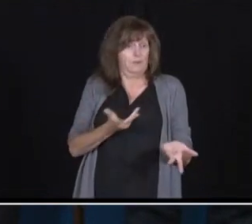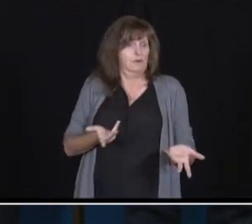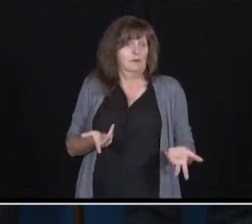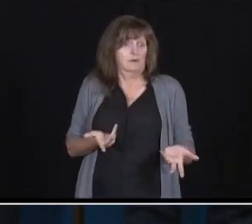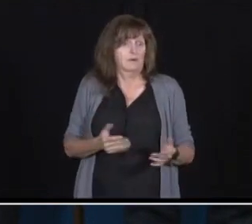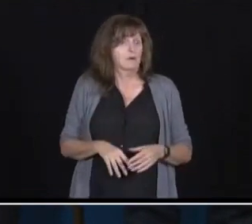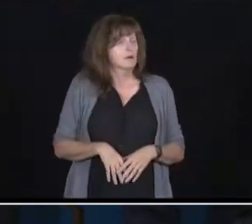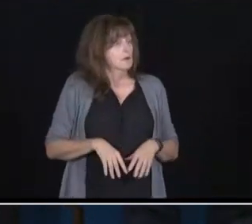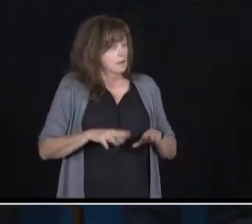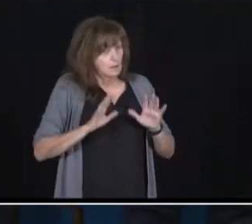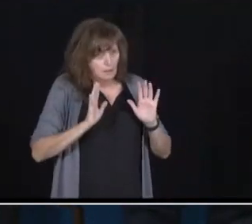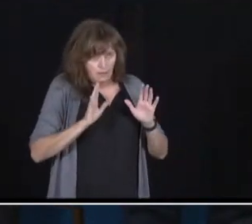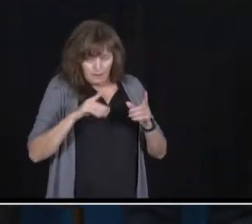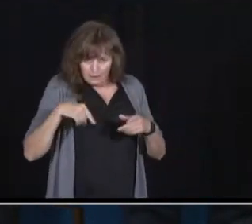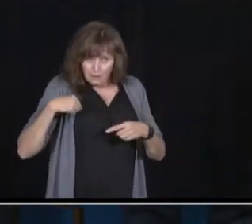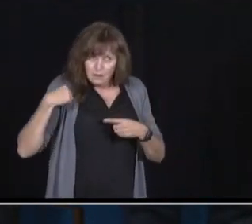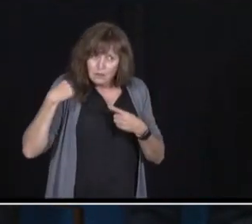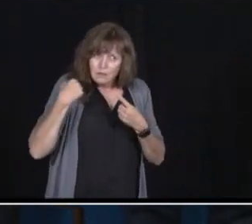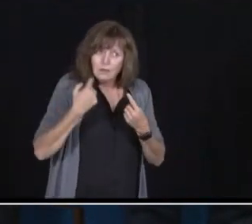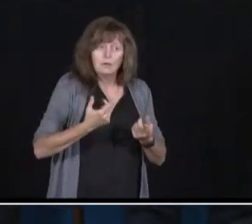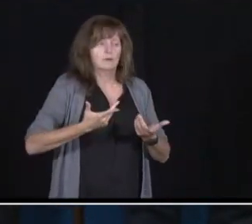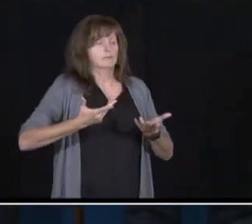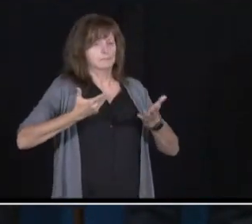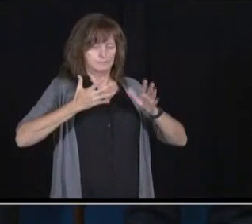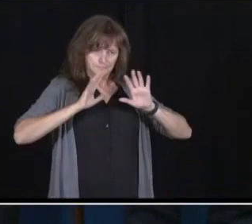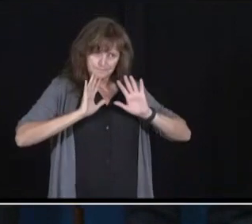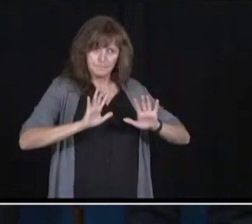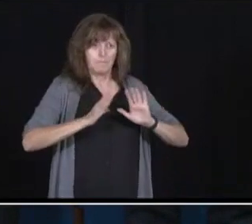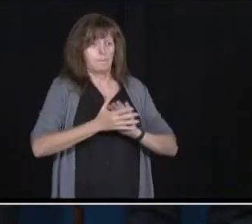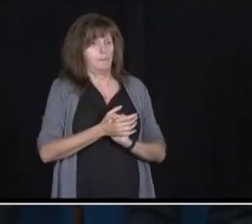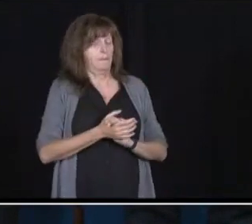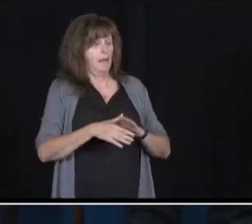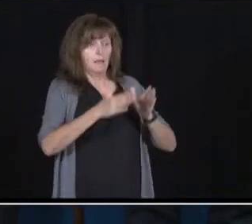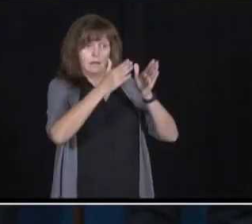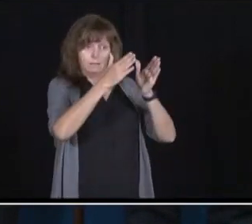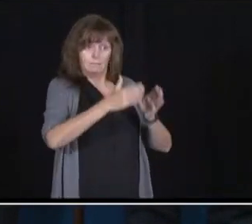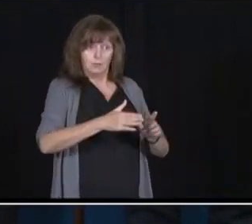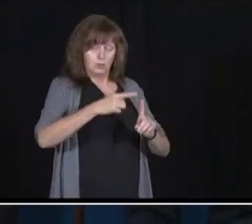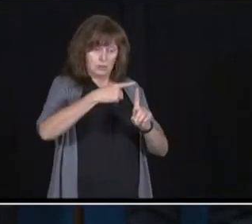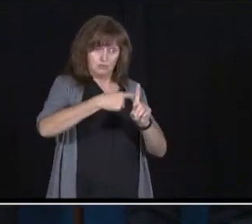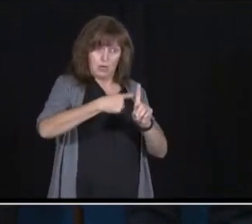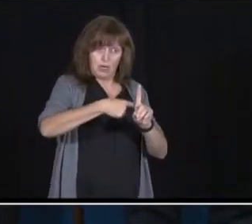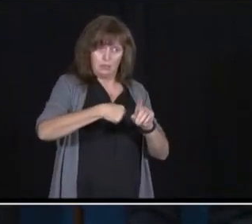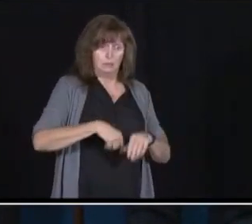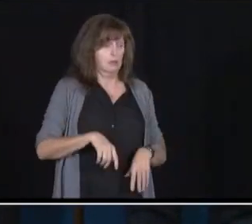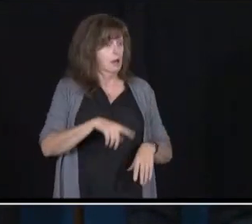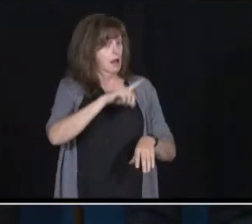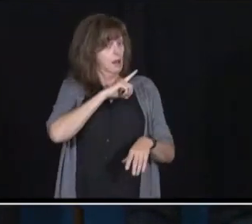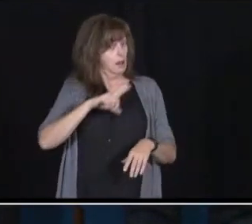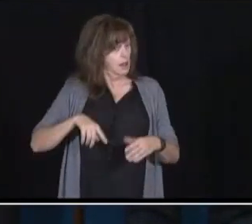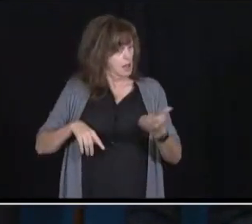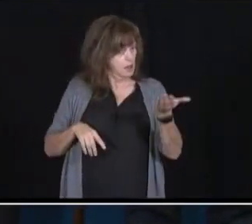rent? We have said for the beginning, we would like